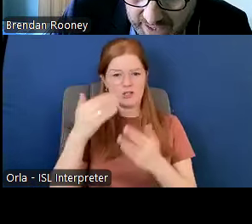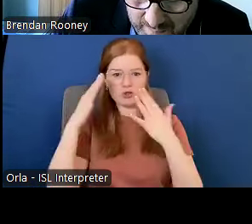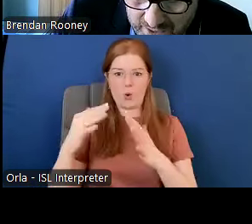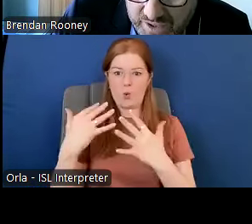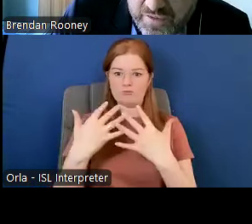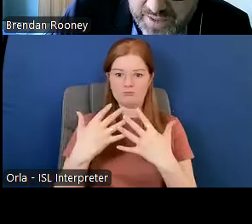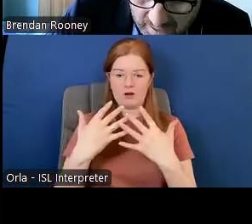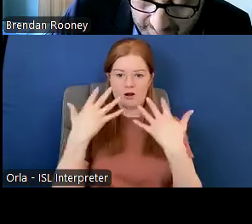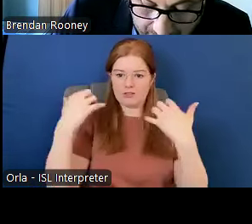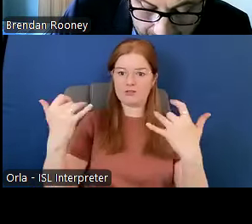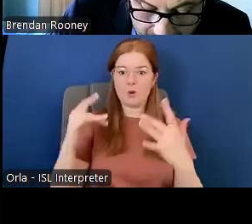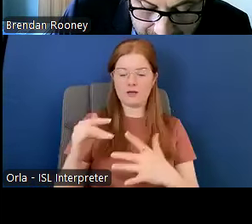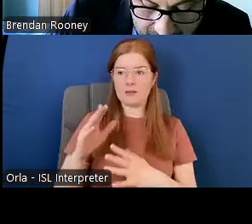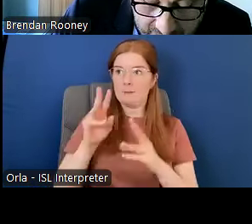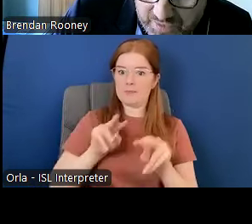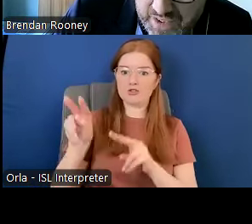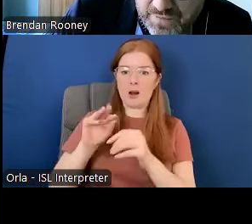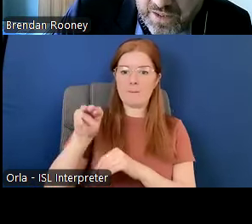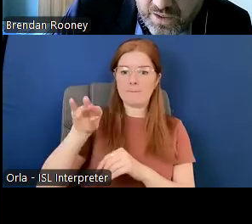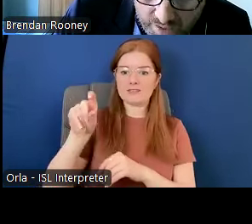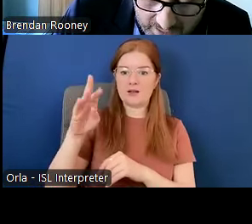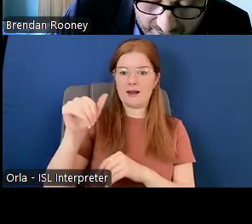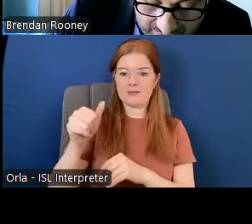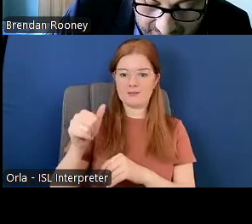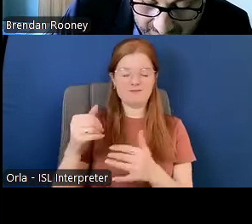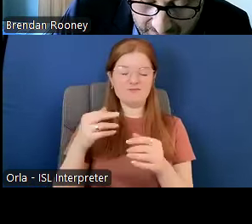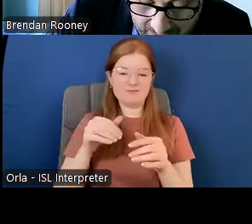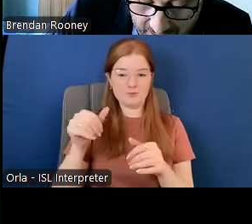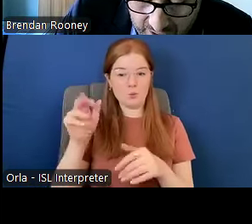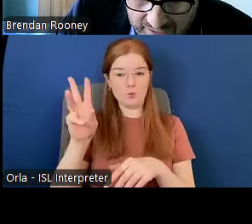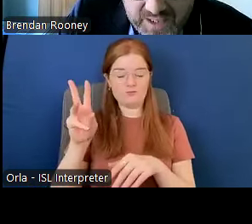an image of the Madonna, a familiar motif in her work, as we've seen, but on this